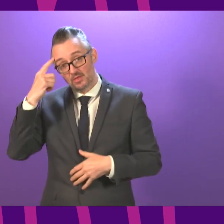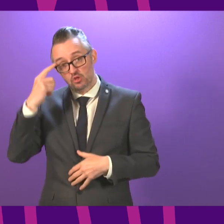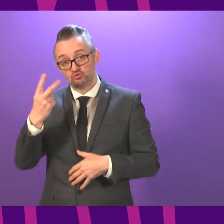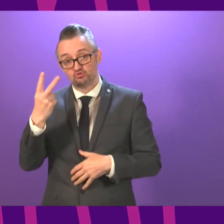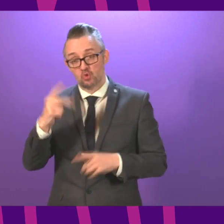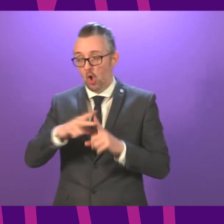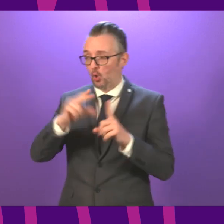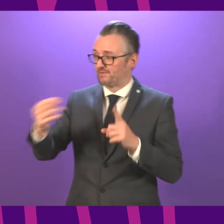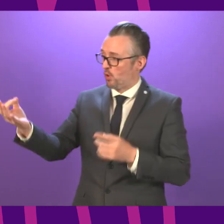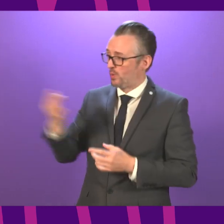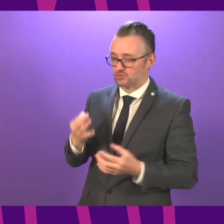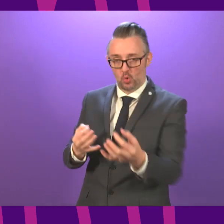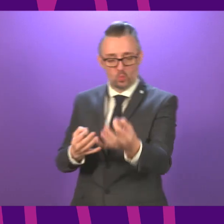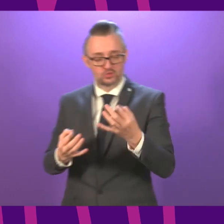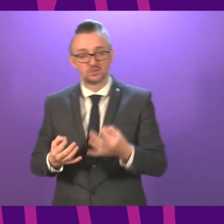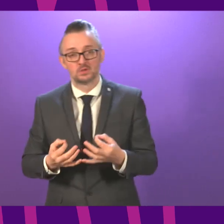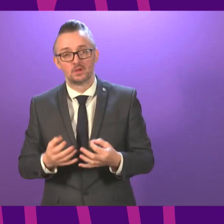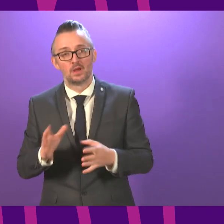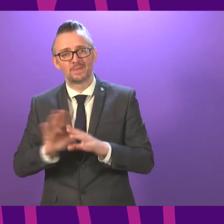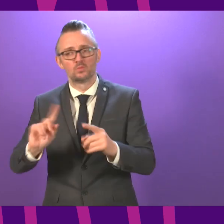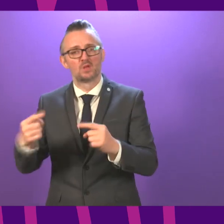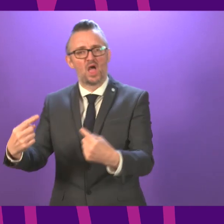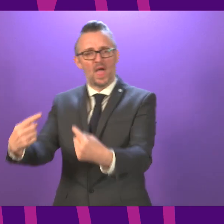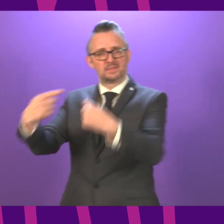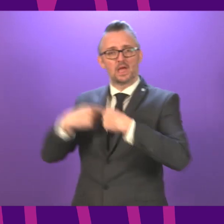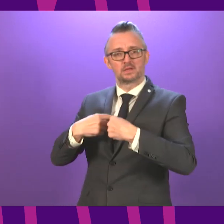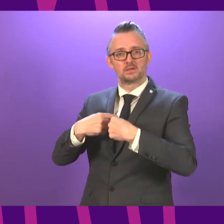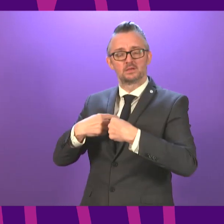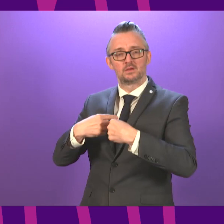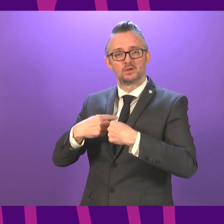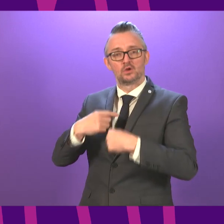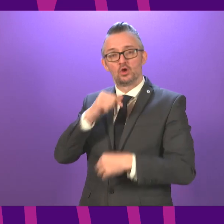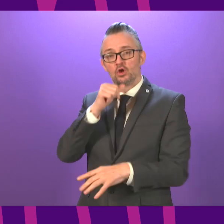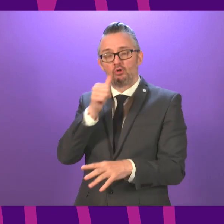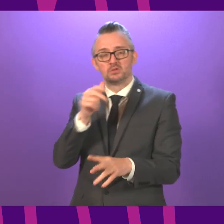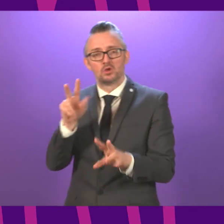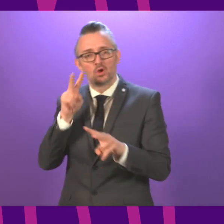were attacks rather than examinations of the facts. The Road Haulage Association has given